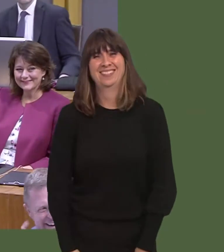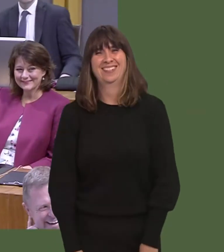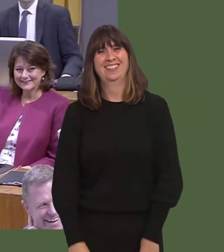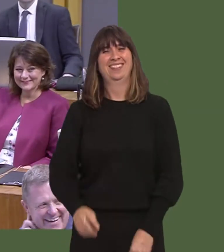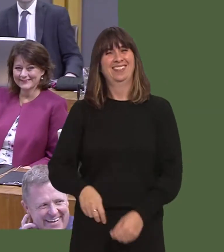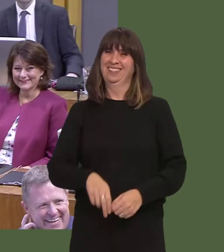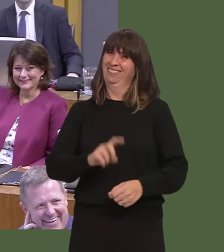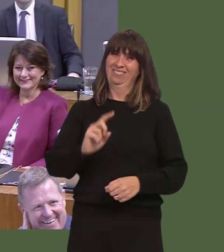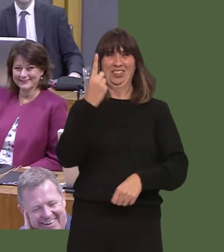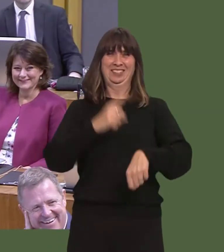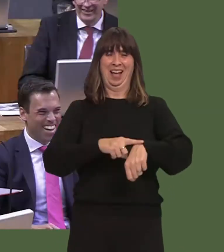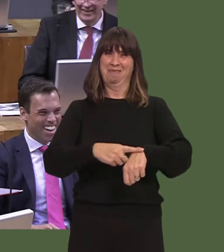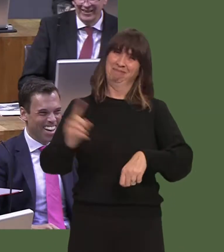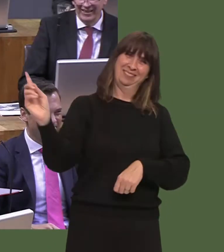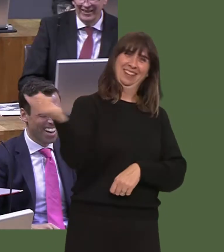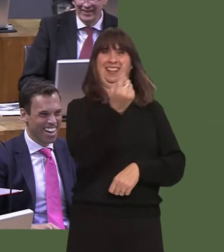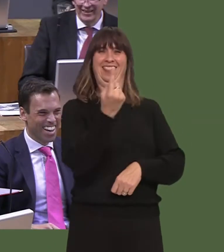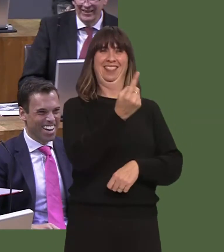Cymru, in this, of course, his first question?